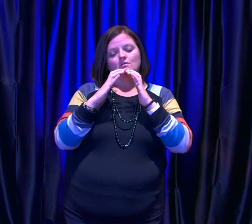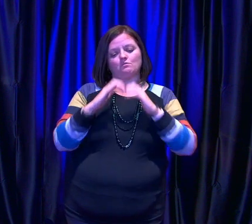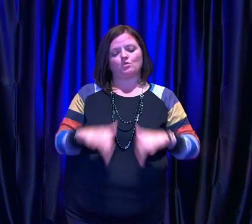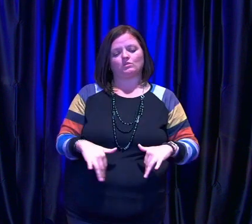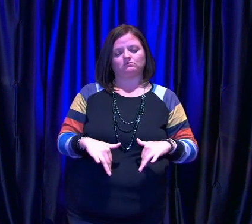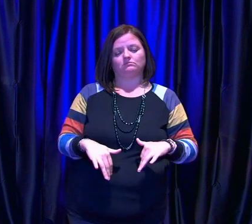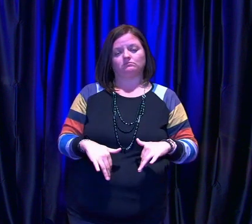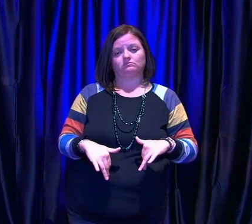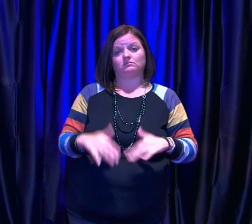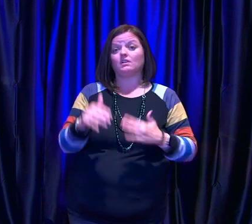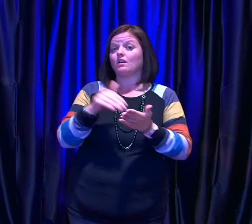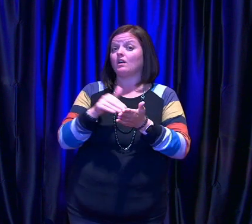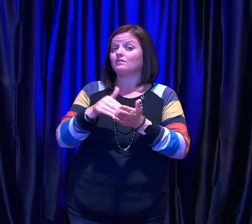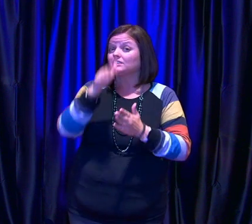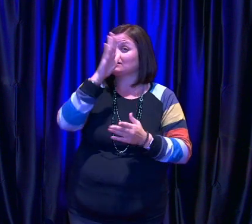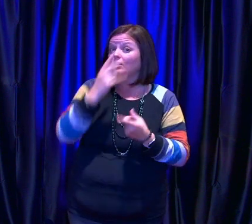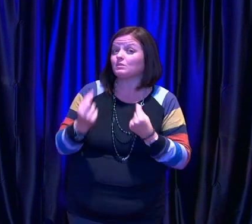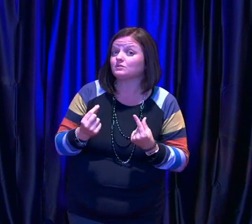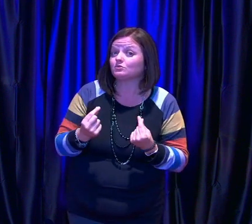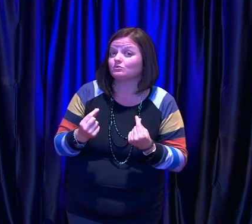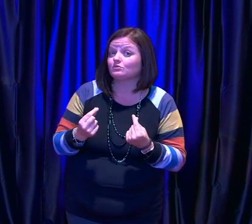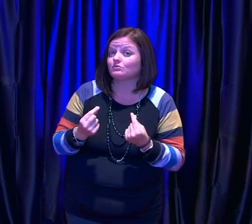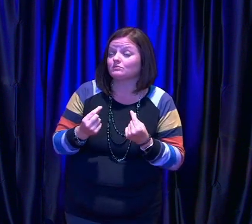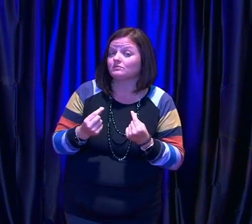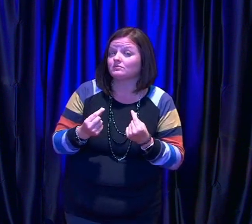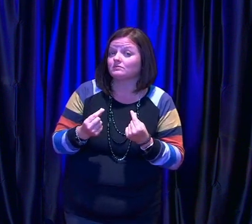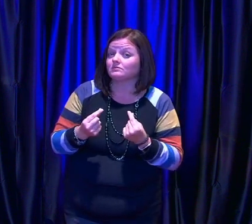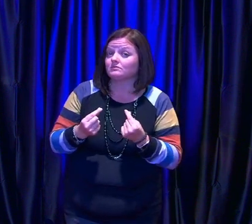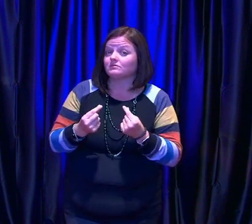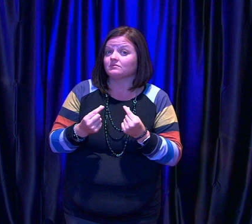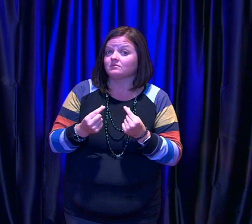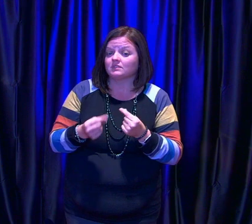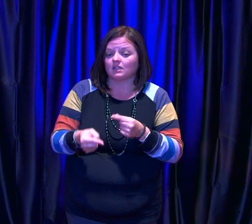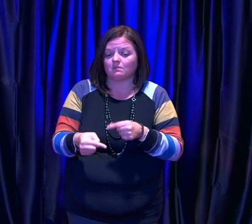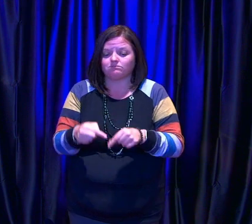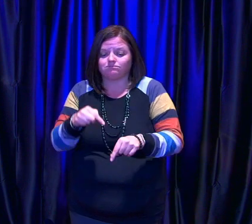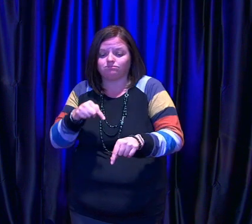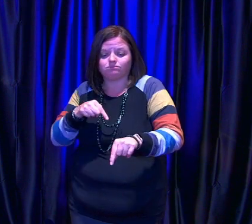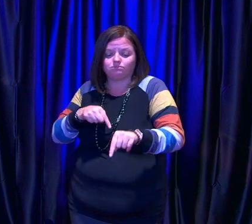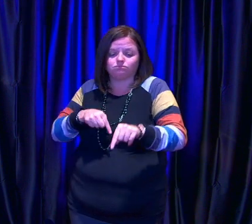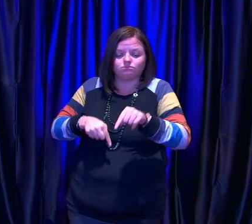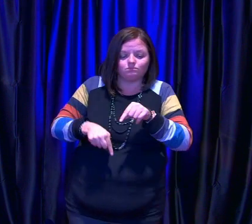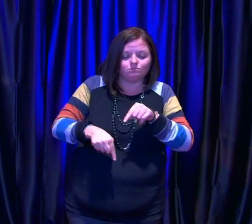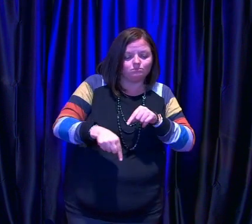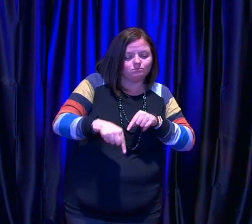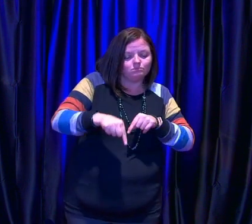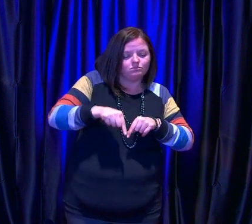often what God does is just he pulls back his protection and he just